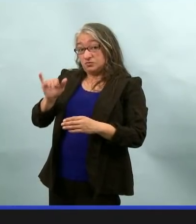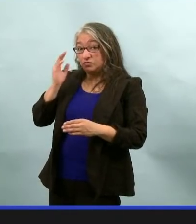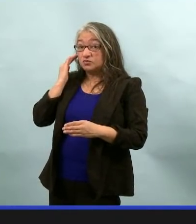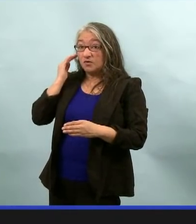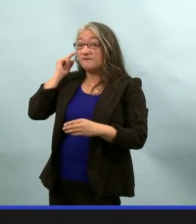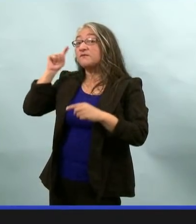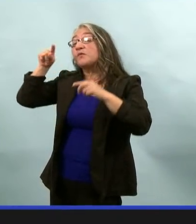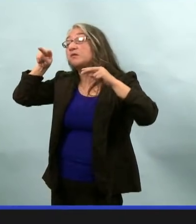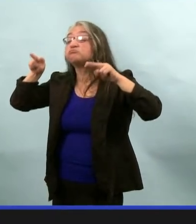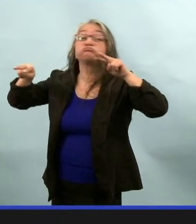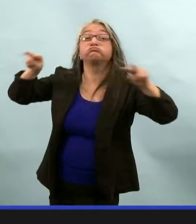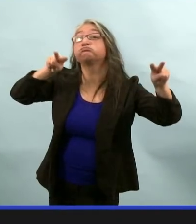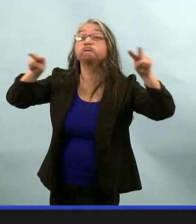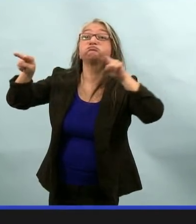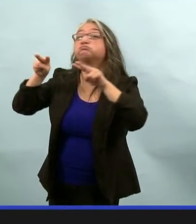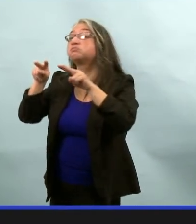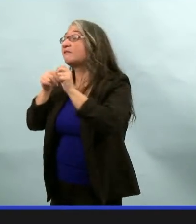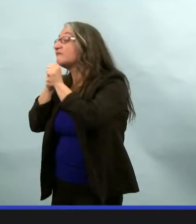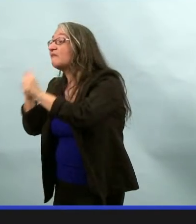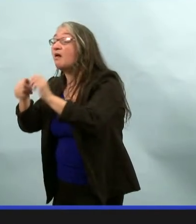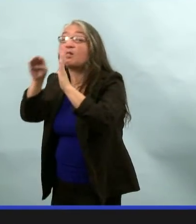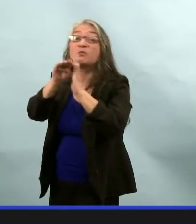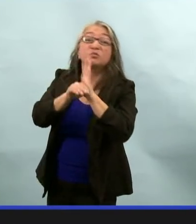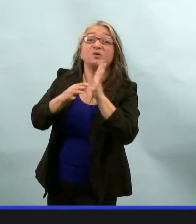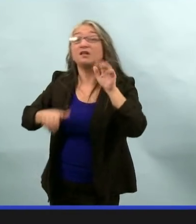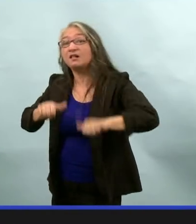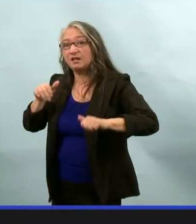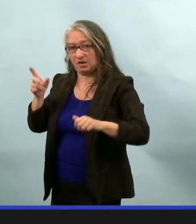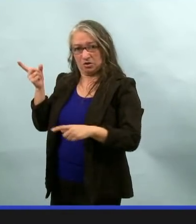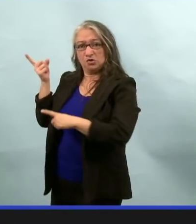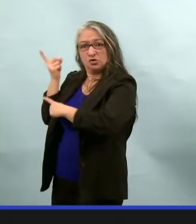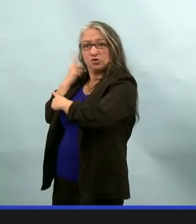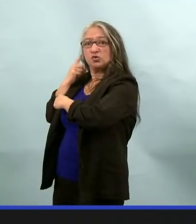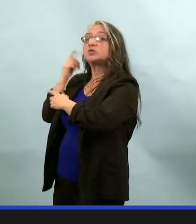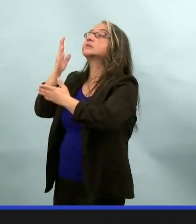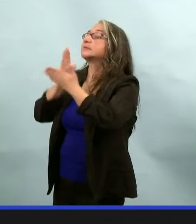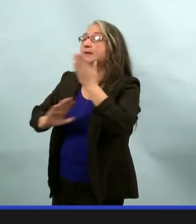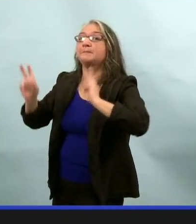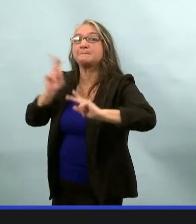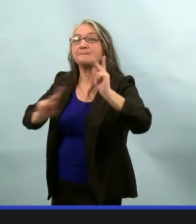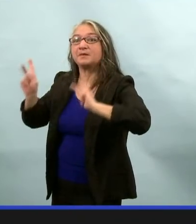know actually fully vaccinated travelers being sent into quarantine by cbsa officers i realize